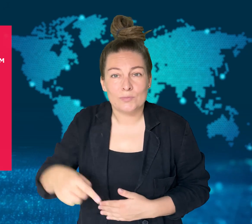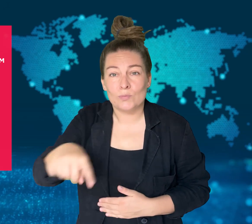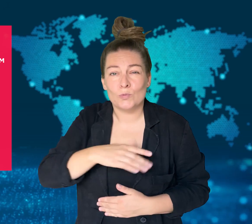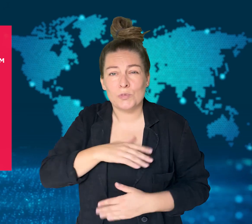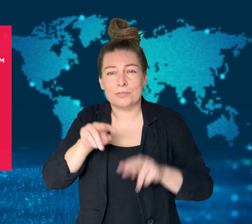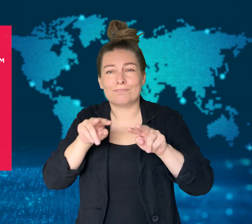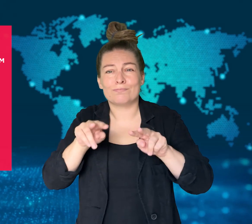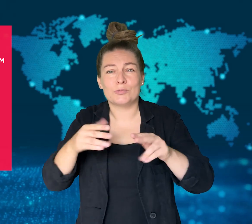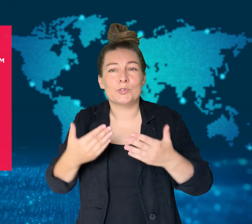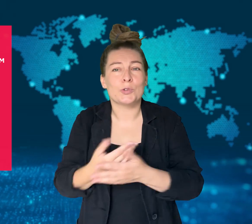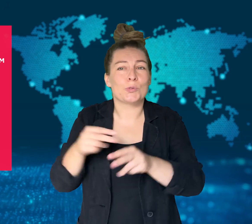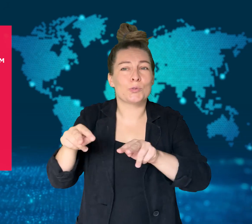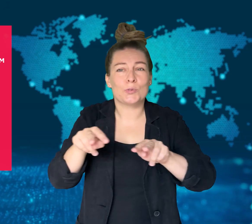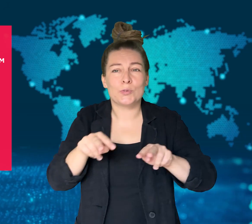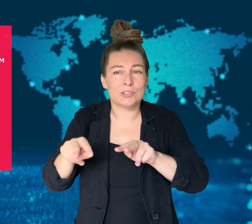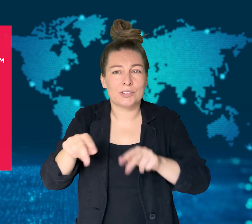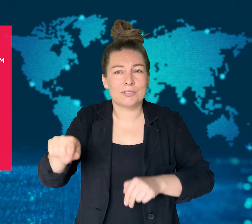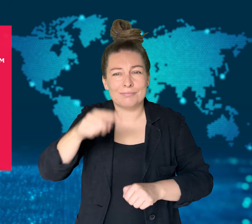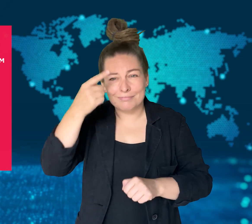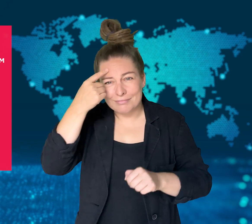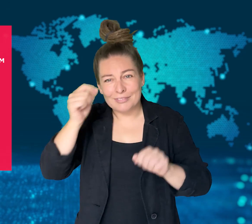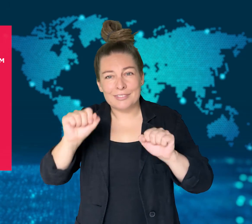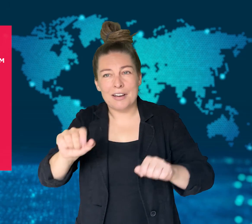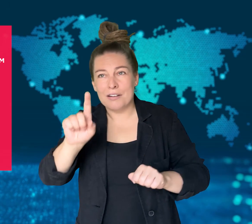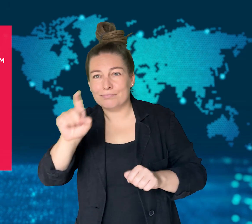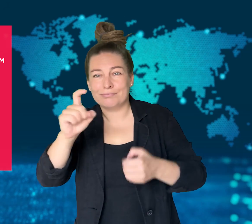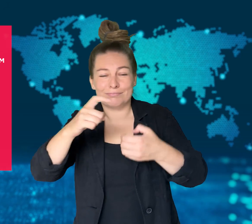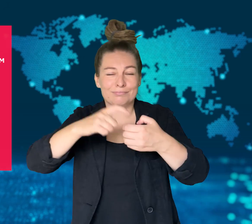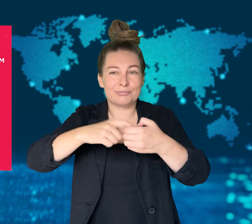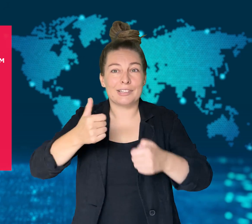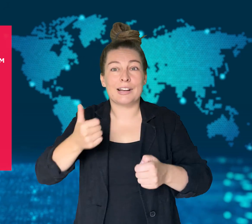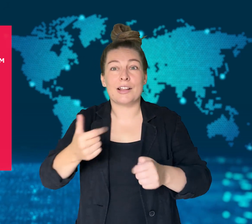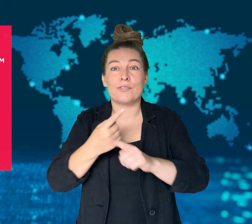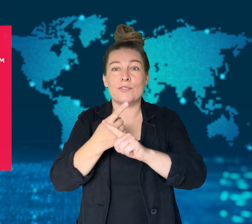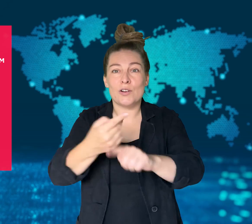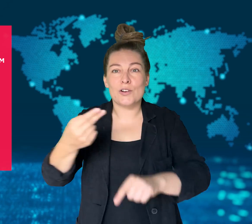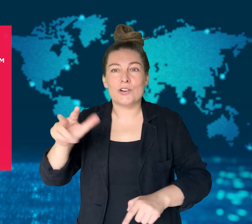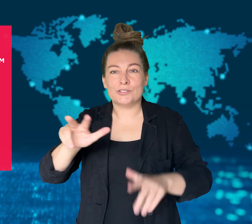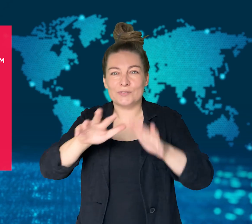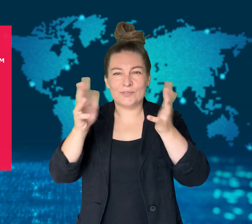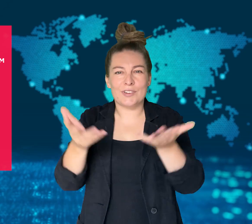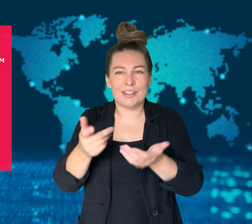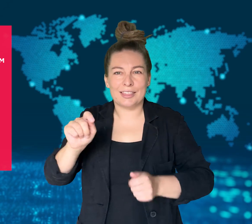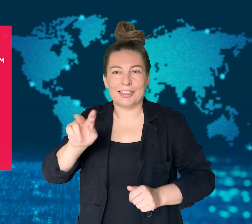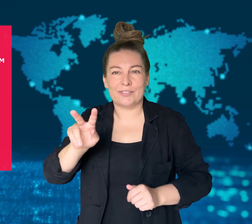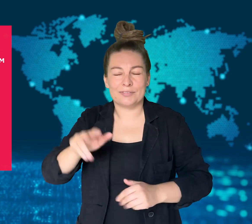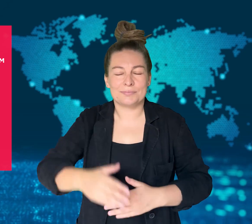Don't forget to subscribe, like, and follow H3 World TV to get new video updates!